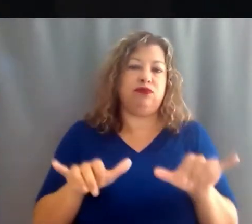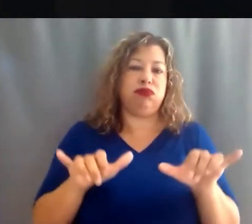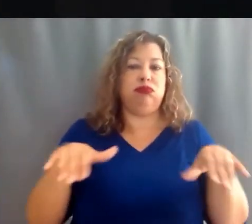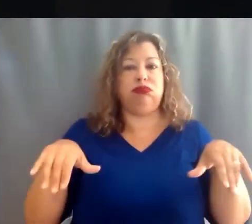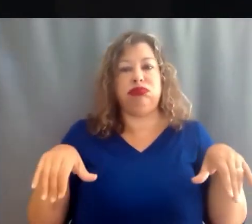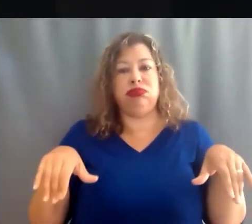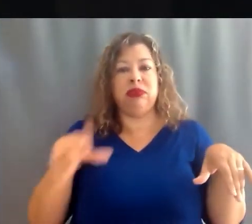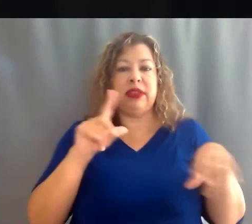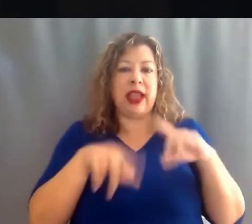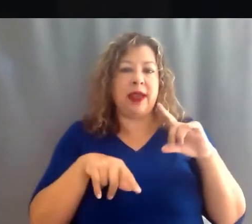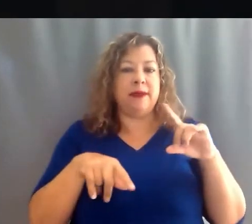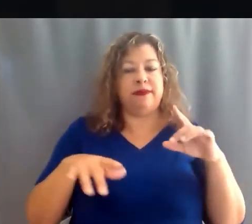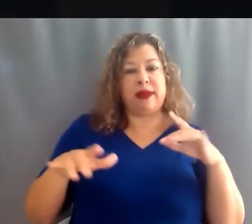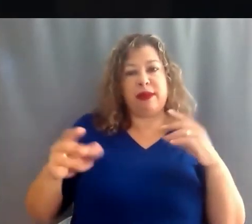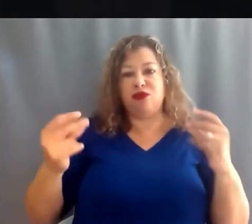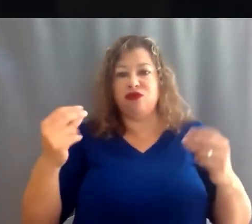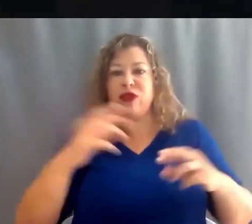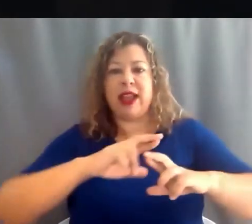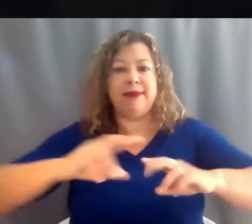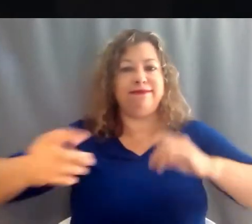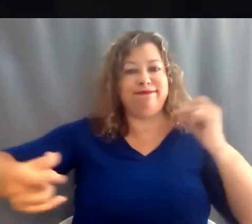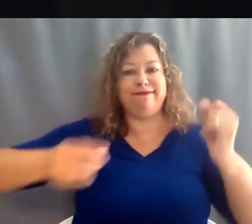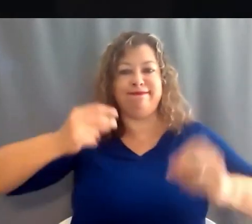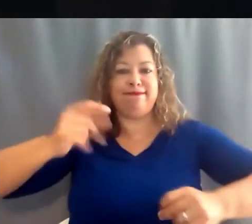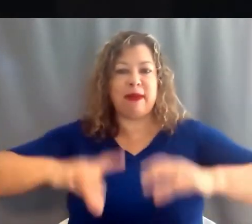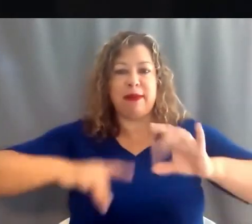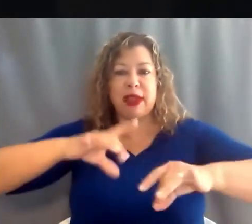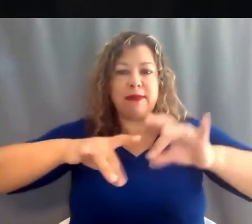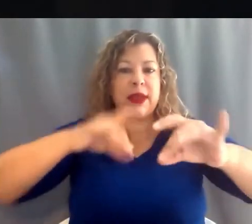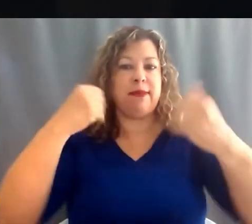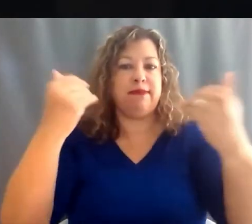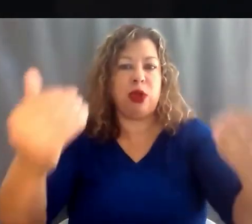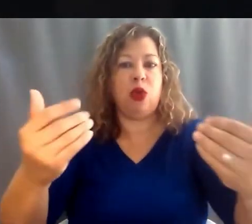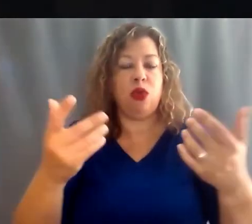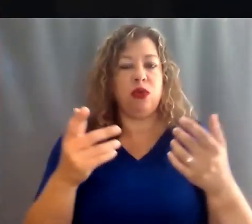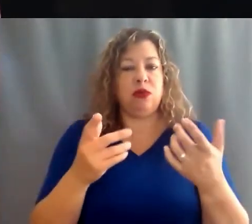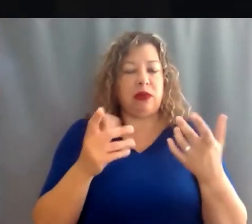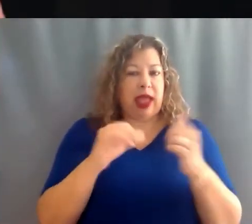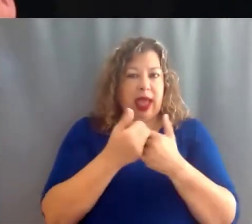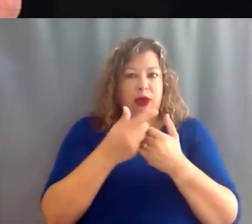There's an element of nimbleness that is essential to your construction of identity as artists.